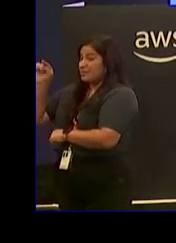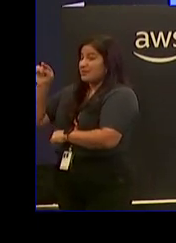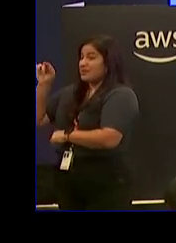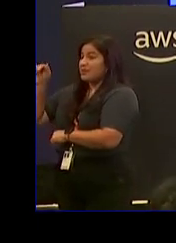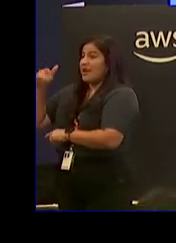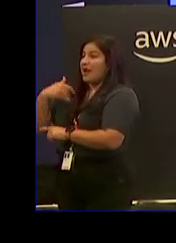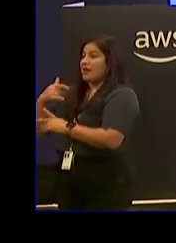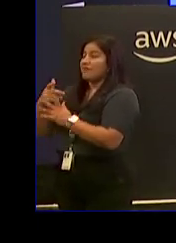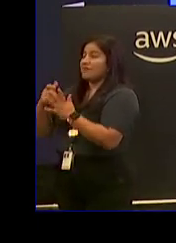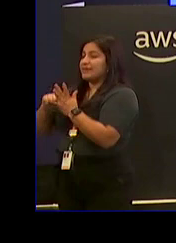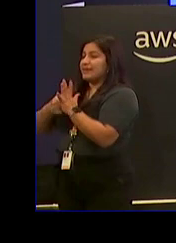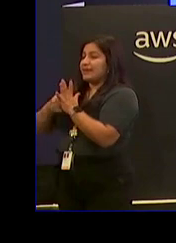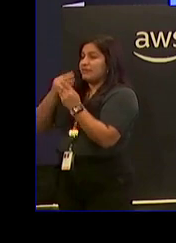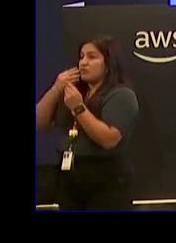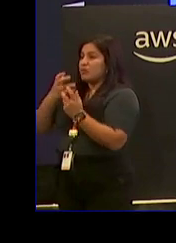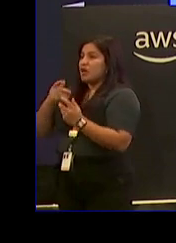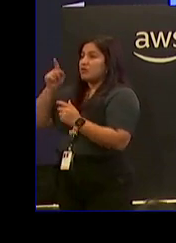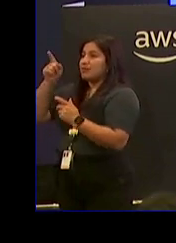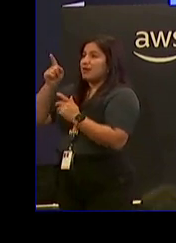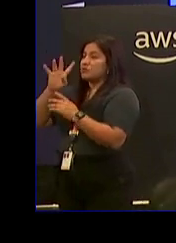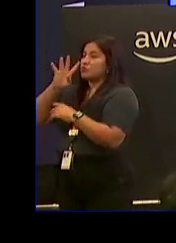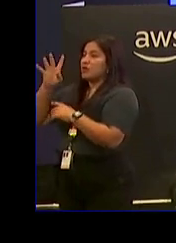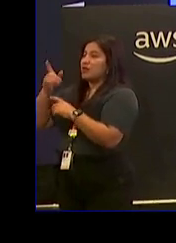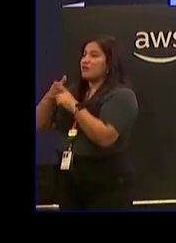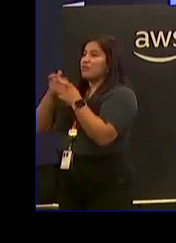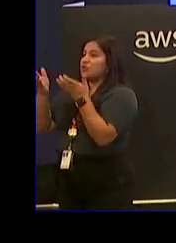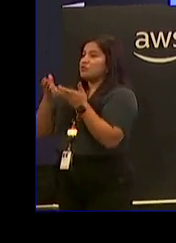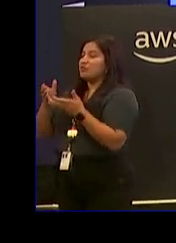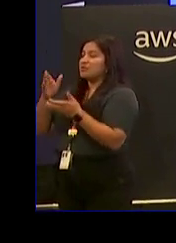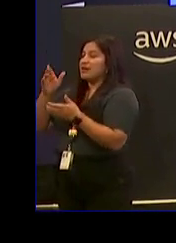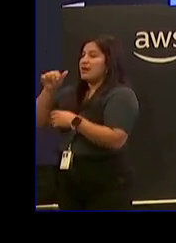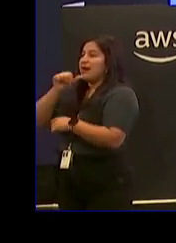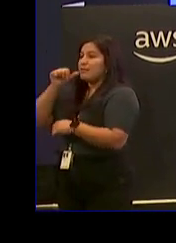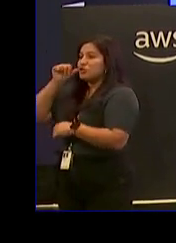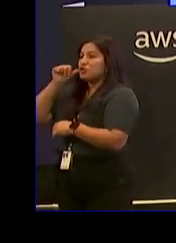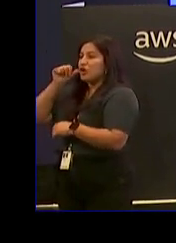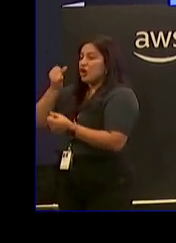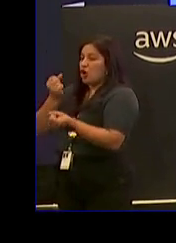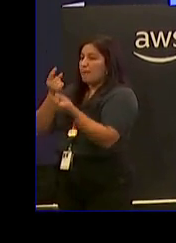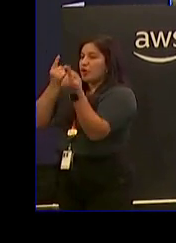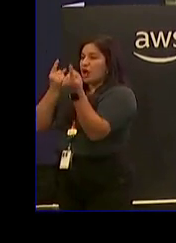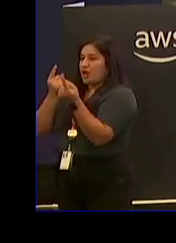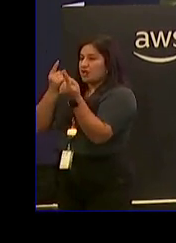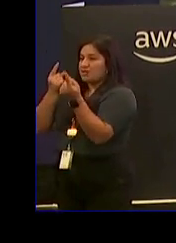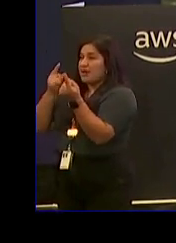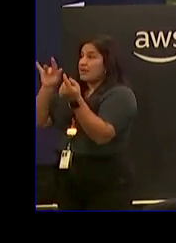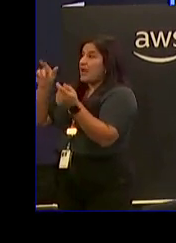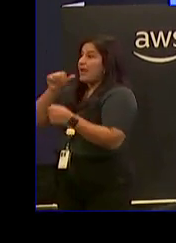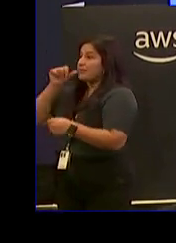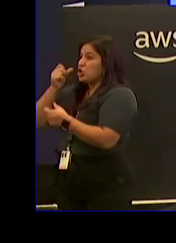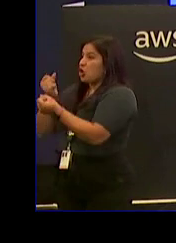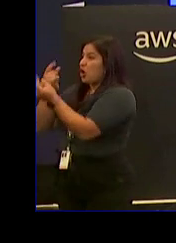were created by the service called Amazon Comprehend. And Amazon Comprehend is a natural language processing service